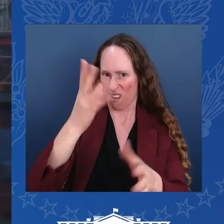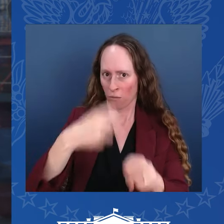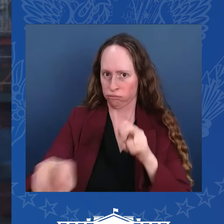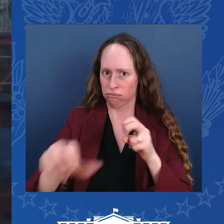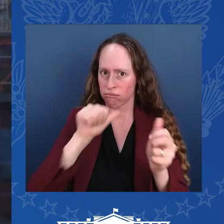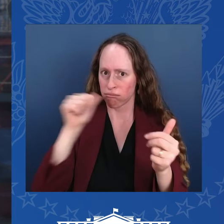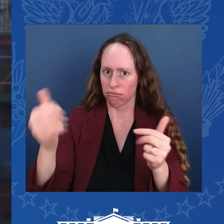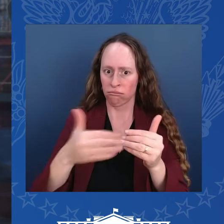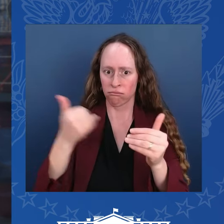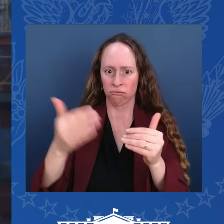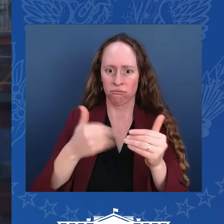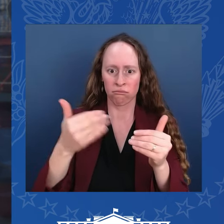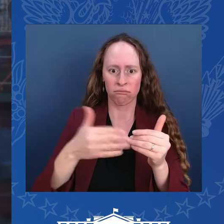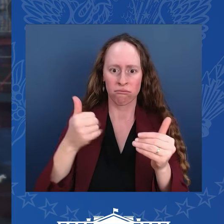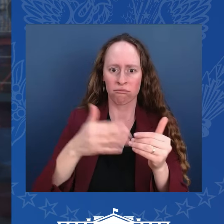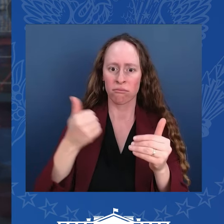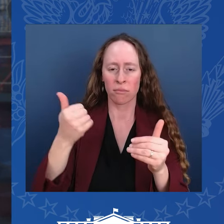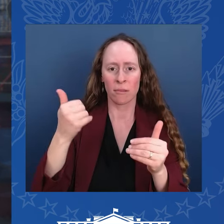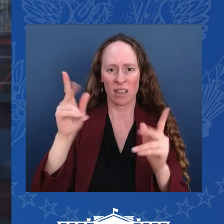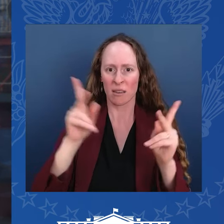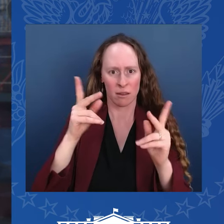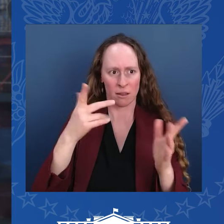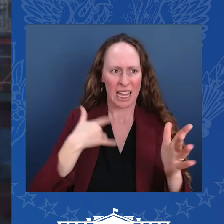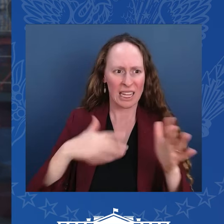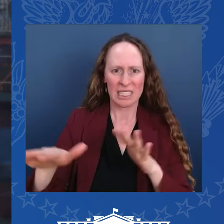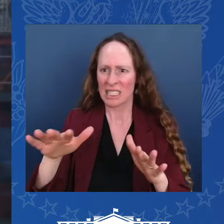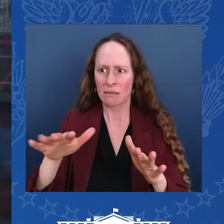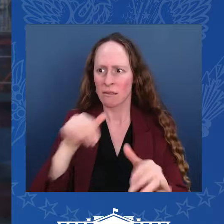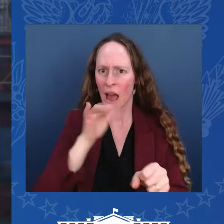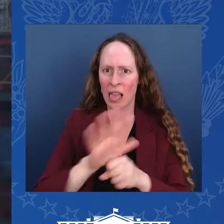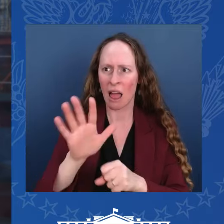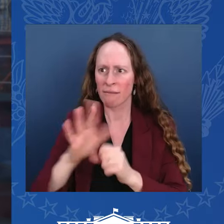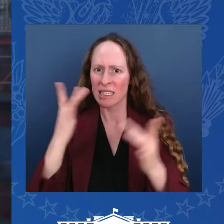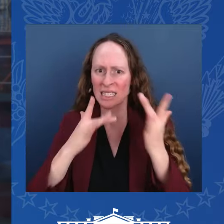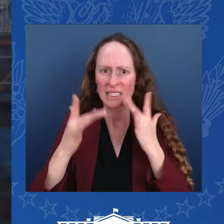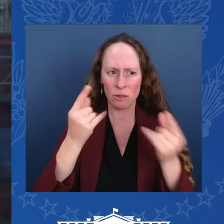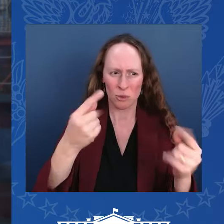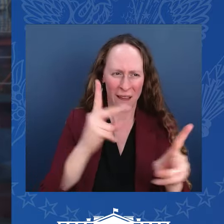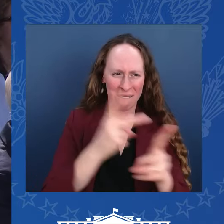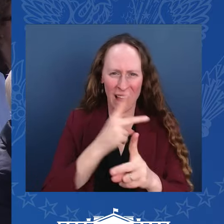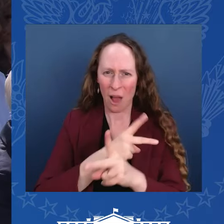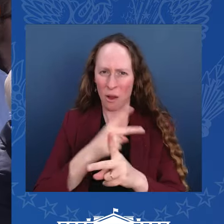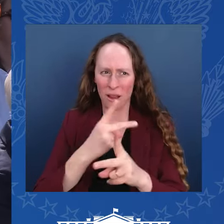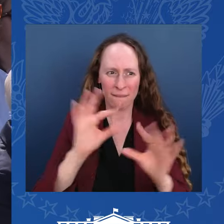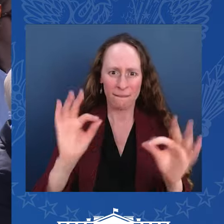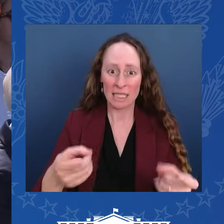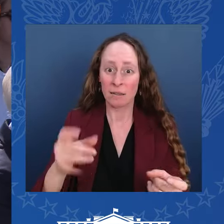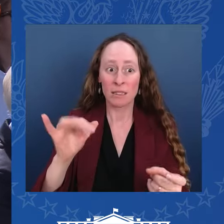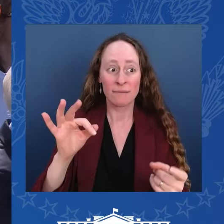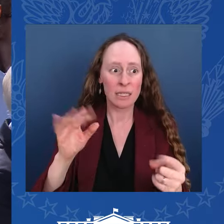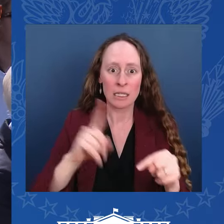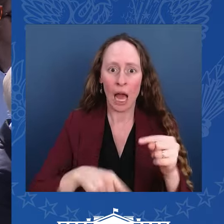But they can solve all your problems. And when you can't, you get in trouble. And they know where you live, too. Thank you, Jonny O. Appreciate it.